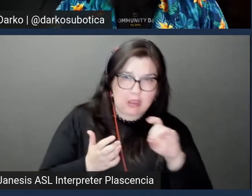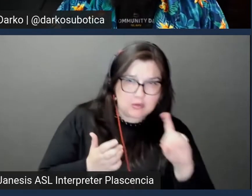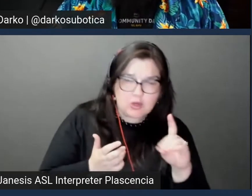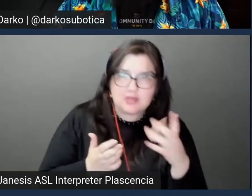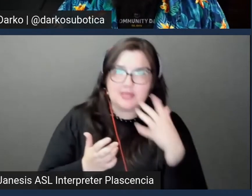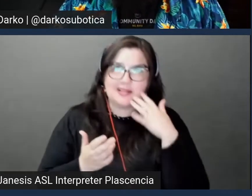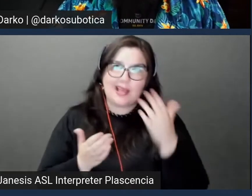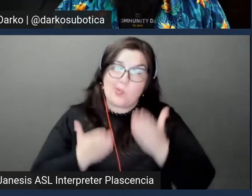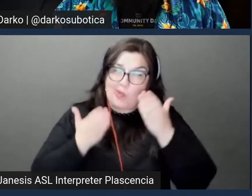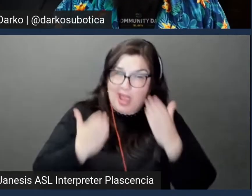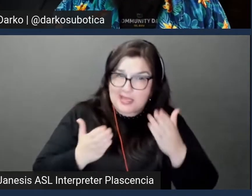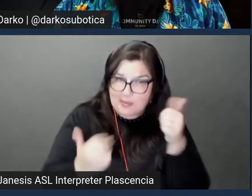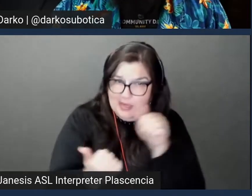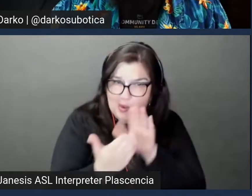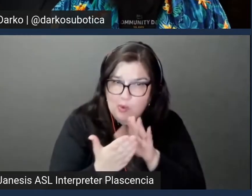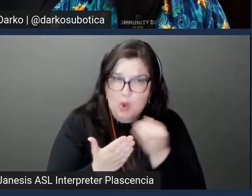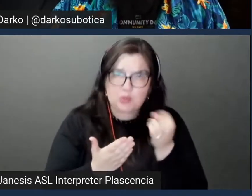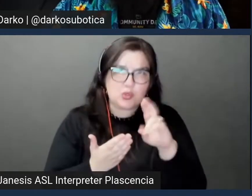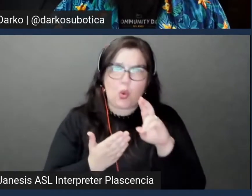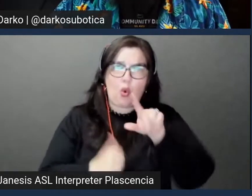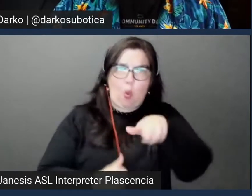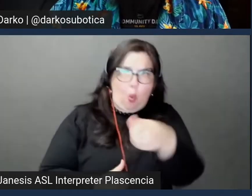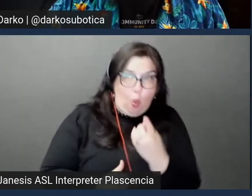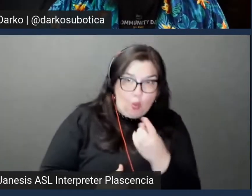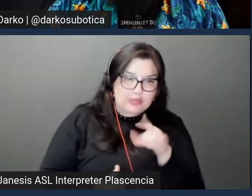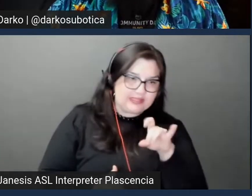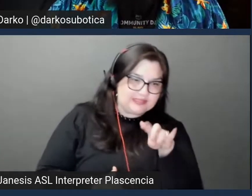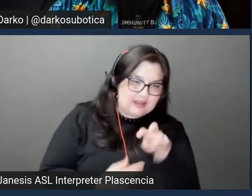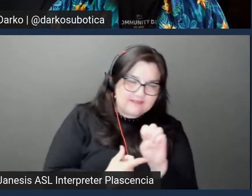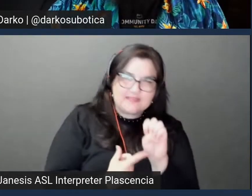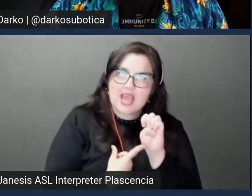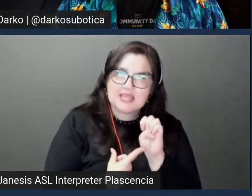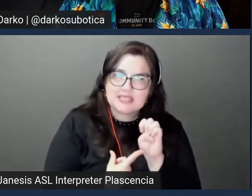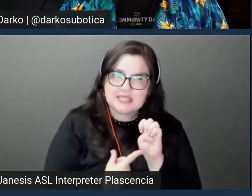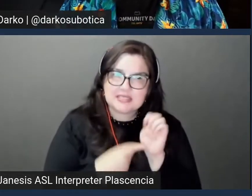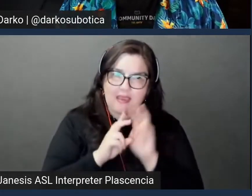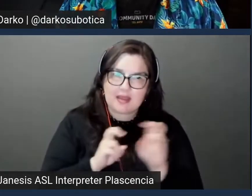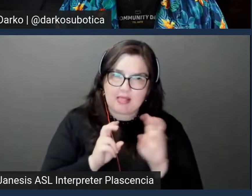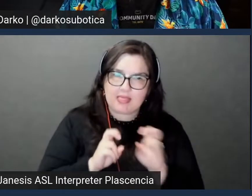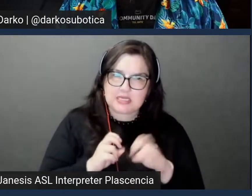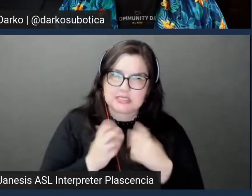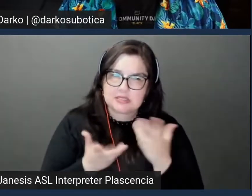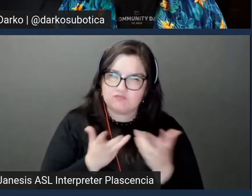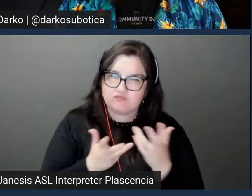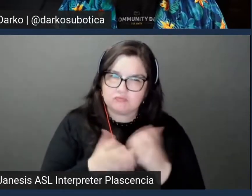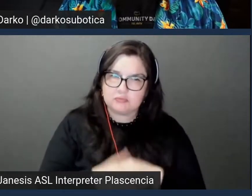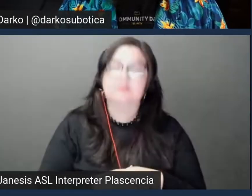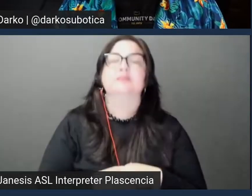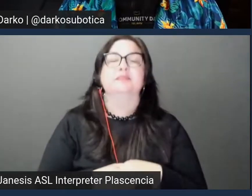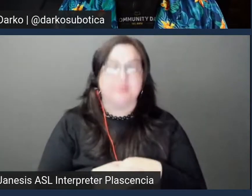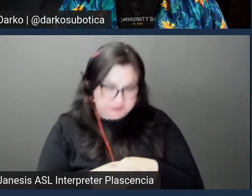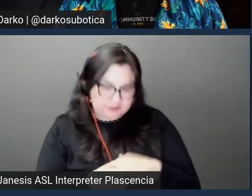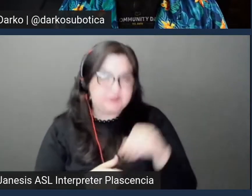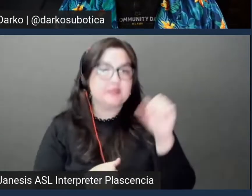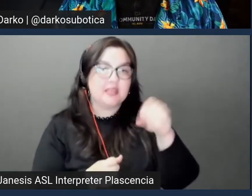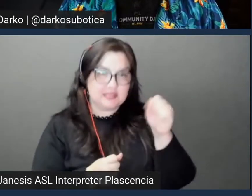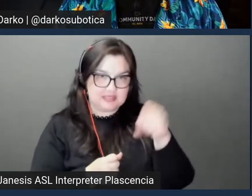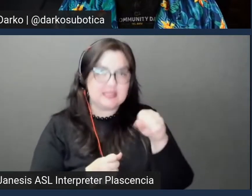or is it supposed to be just on device analytics? Yeah, so if you look at it from an architectural standpoint,